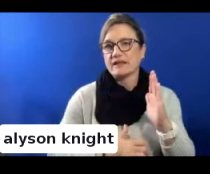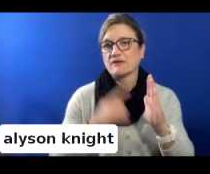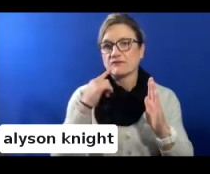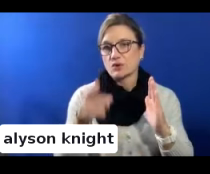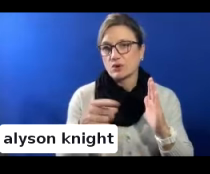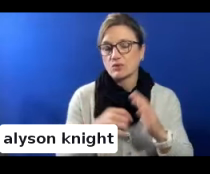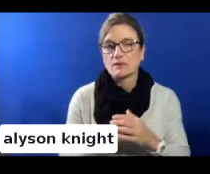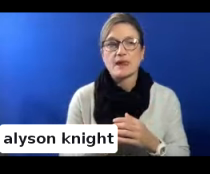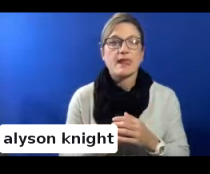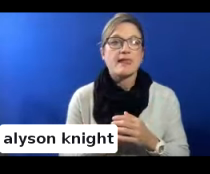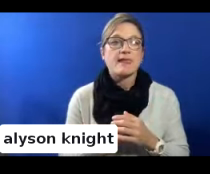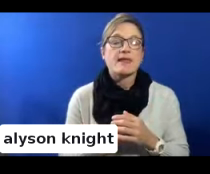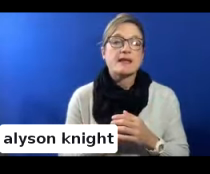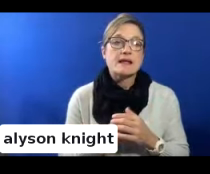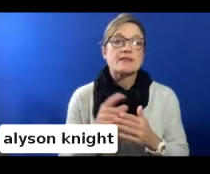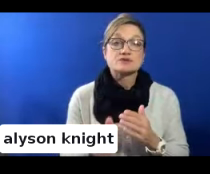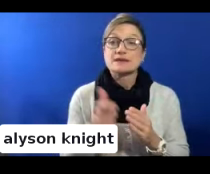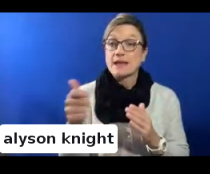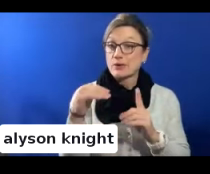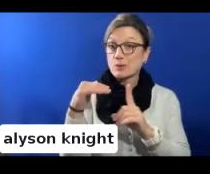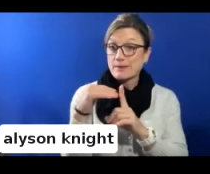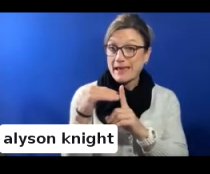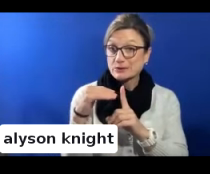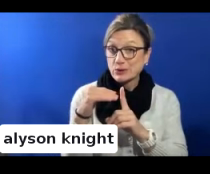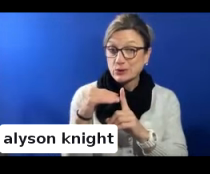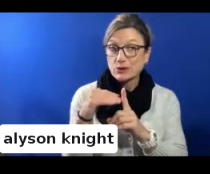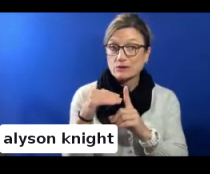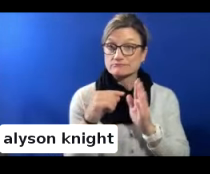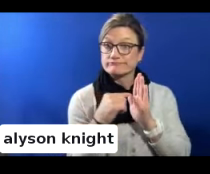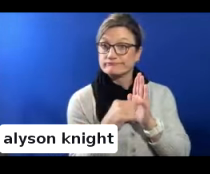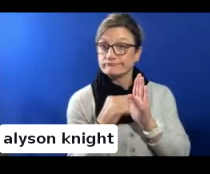Again, there's another reminder within the report itself, do not